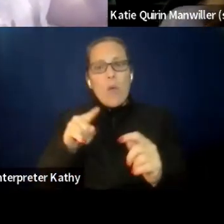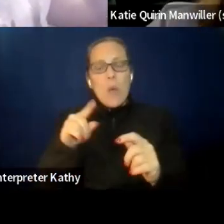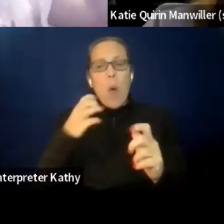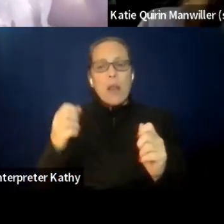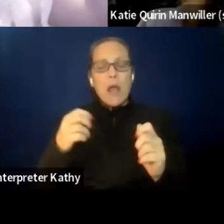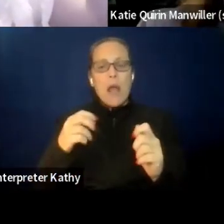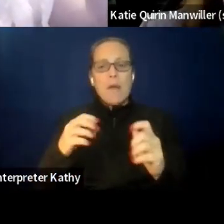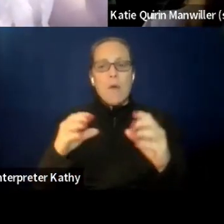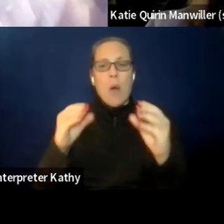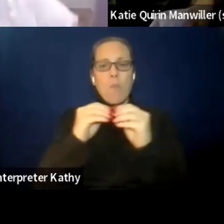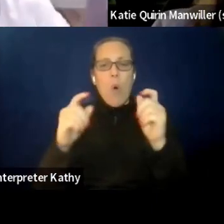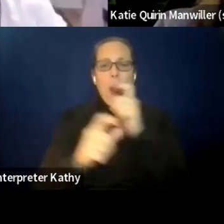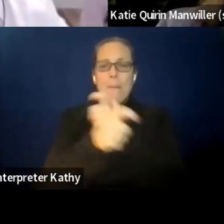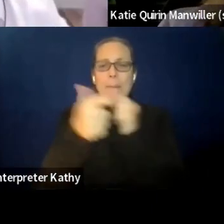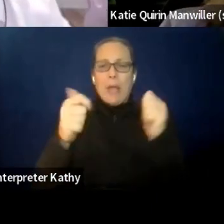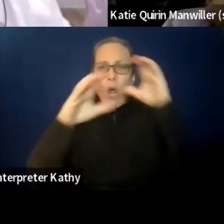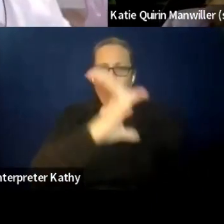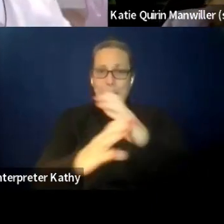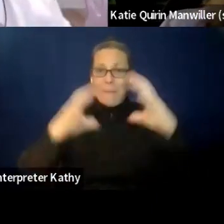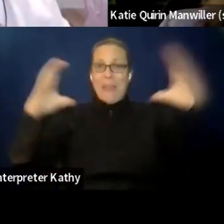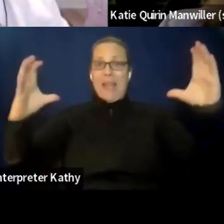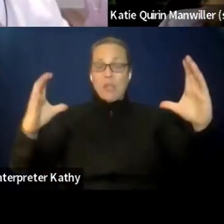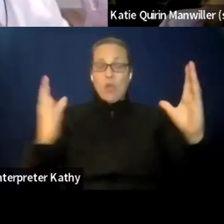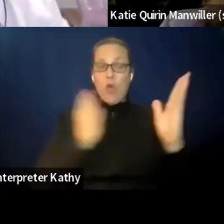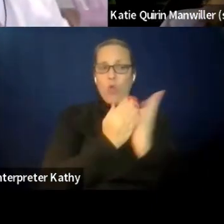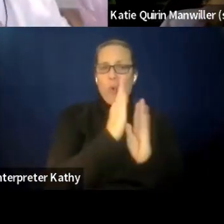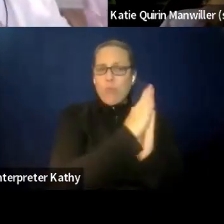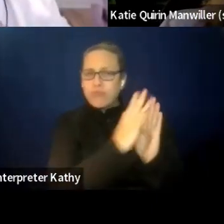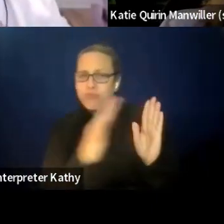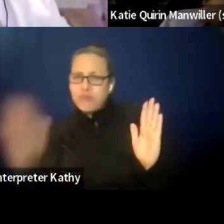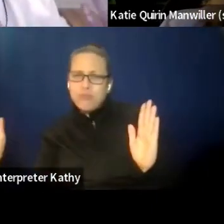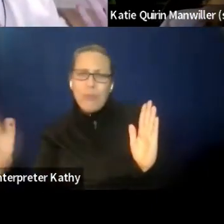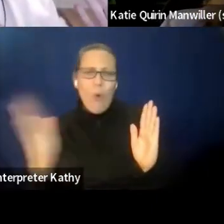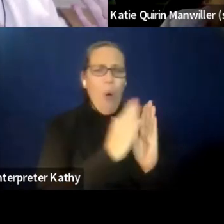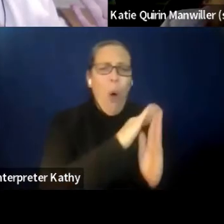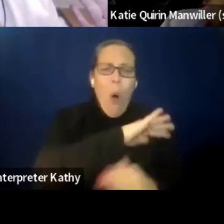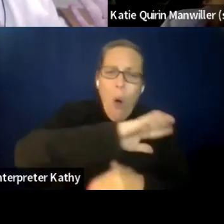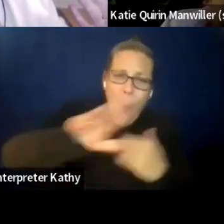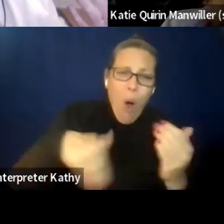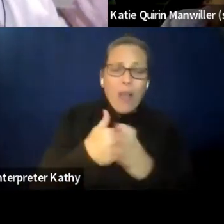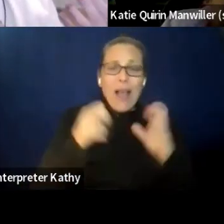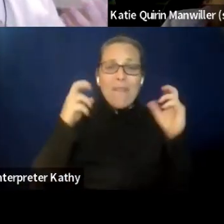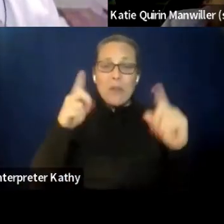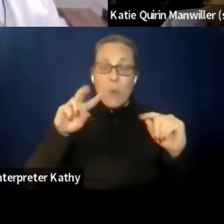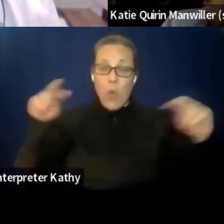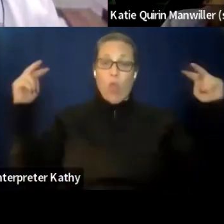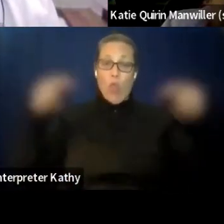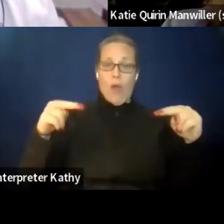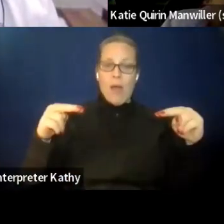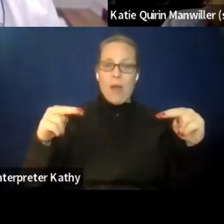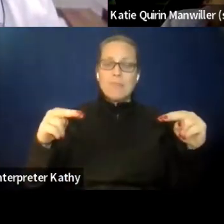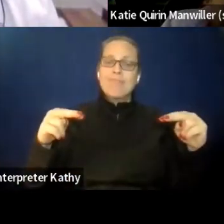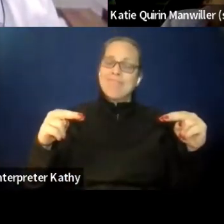you know, tend to be print. But looking at it from a bigger picture, you know